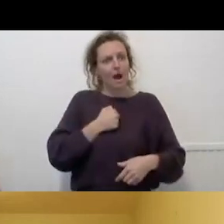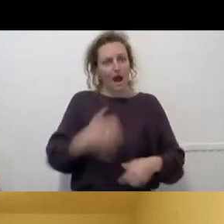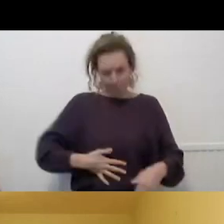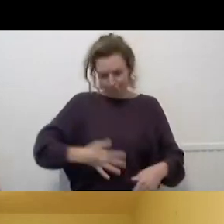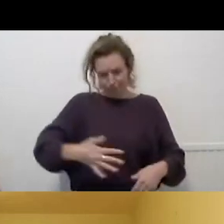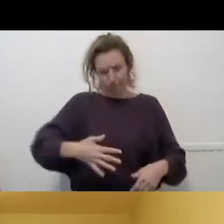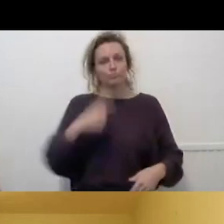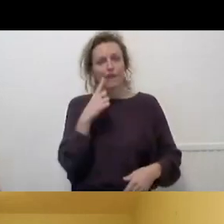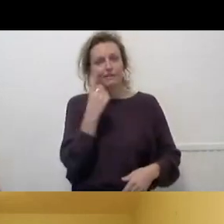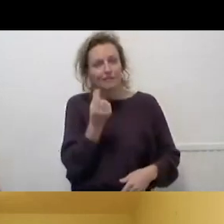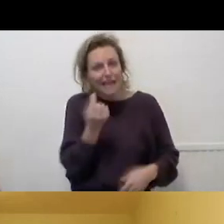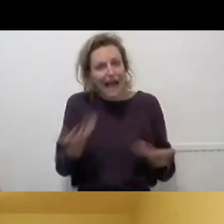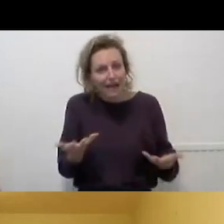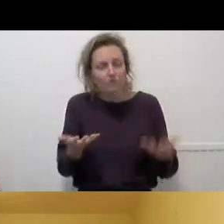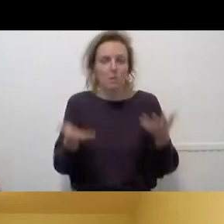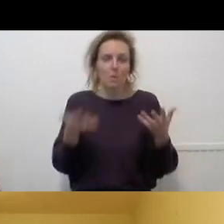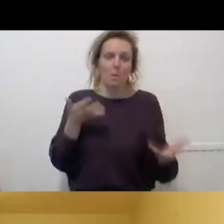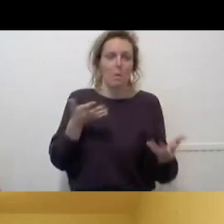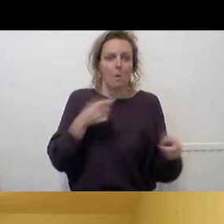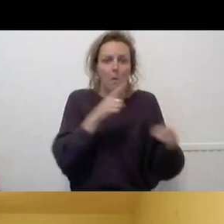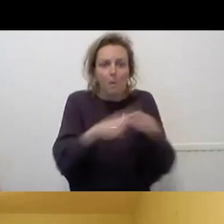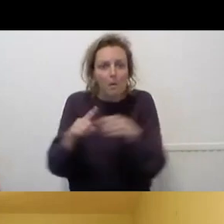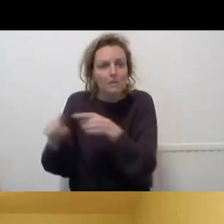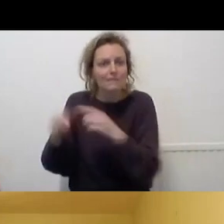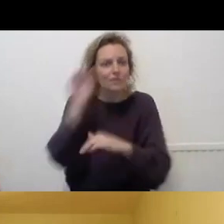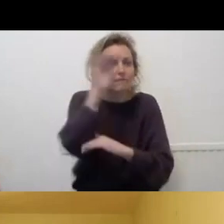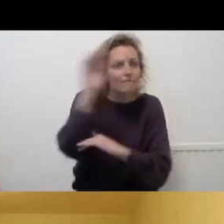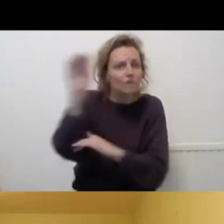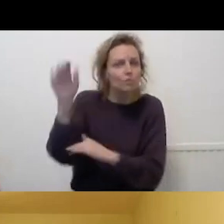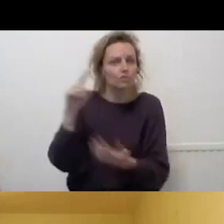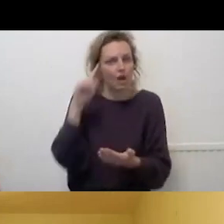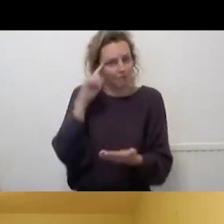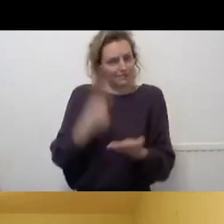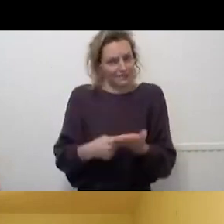for granted because of our history, and of the inequalities that we still suffer from today.